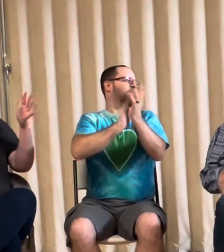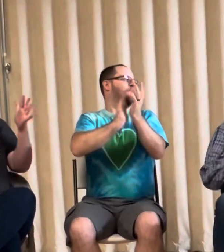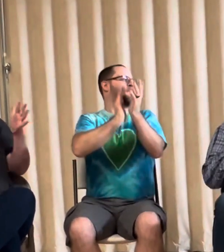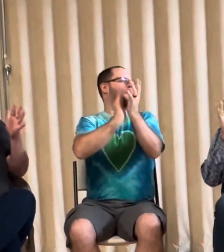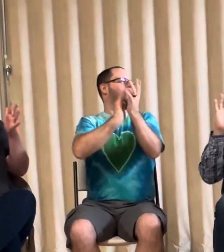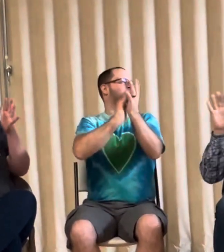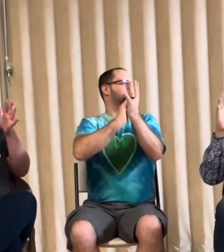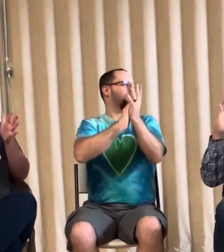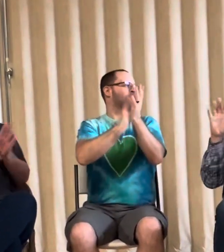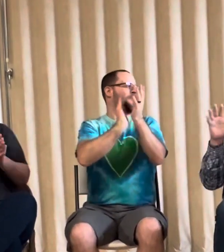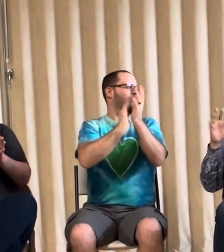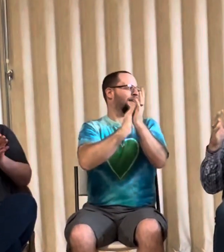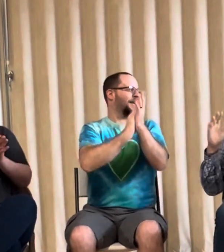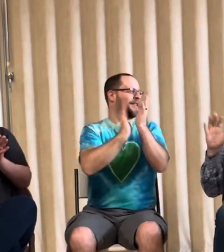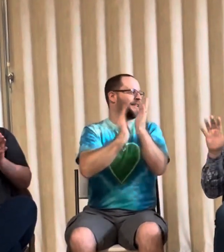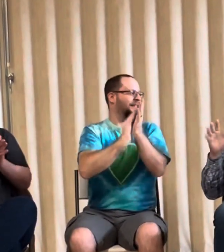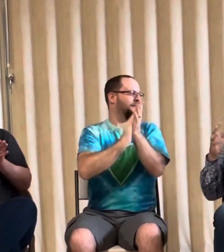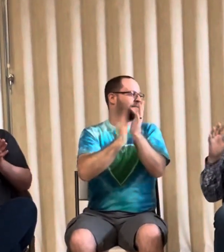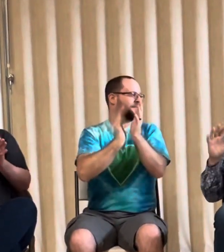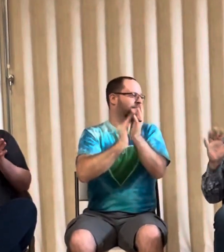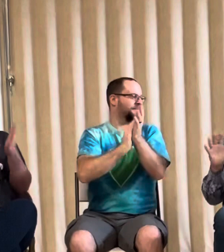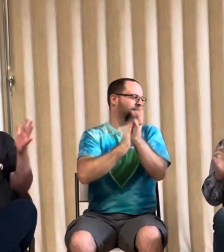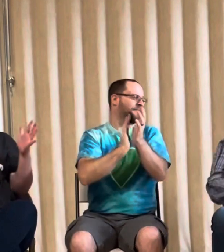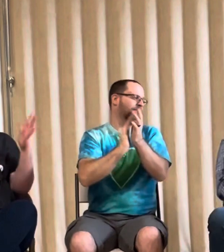Thank you! Thank you very much!